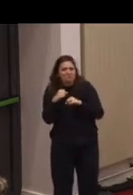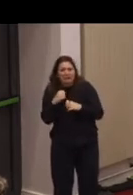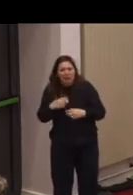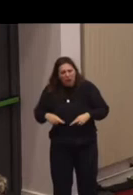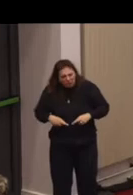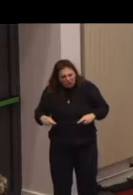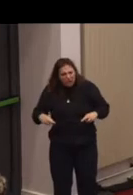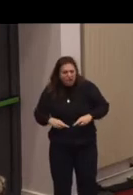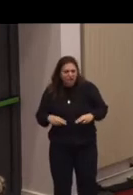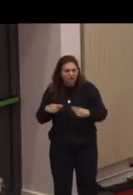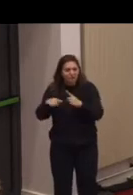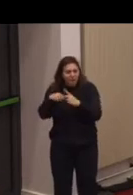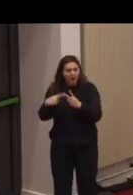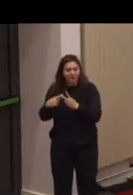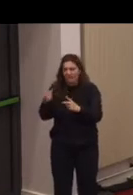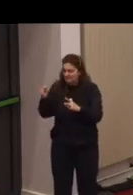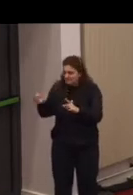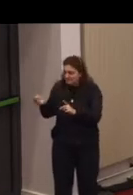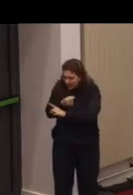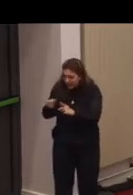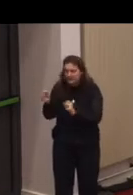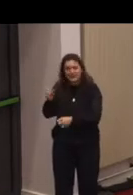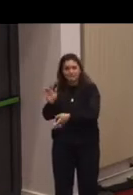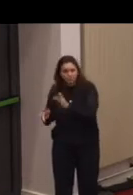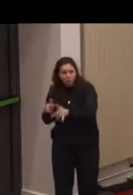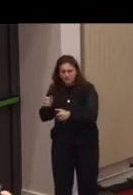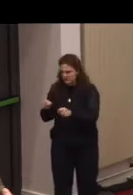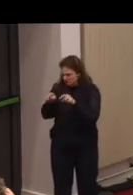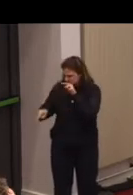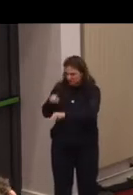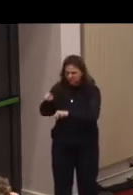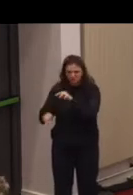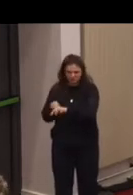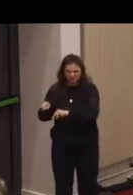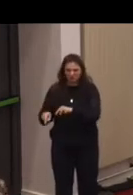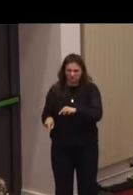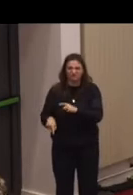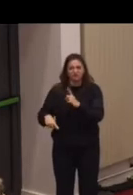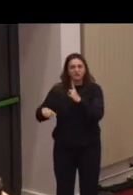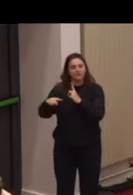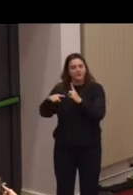100 times higher than for other children. So these statistics are already particularly